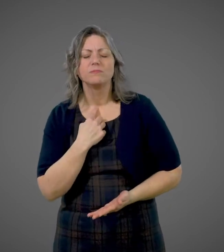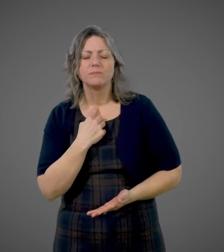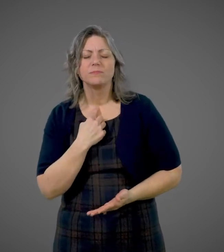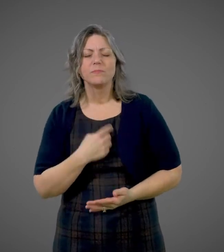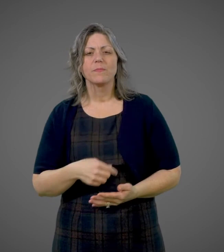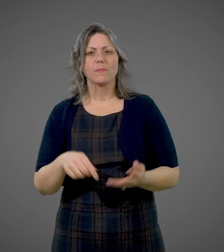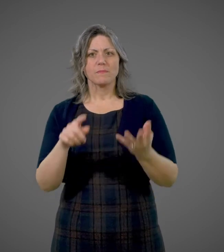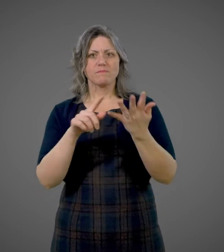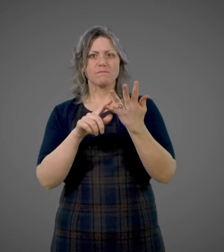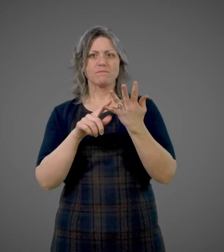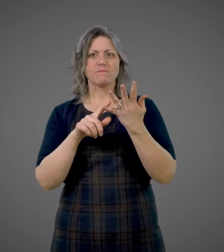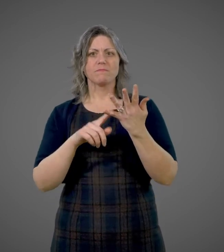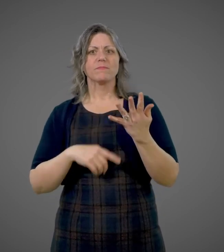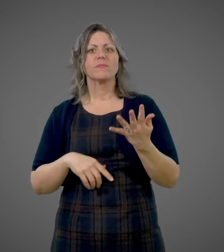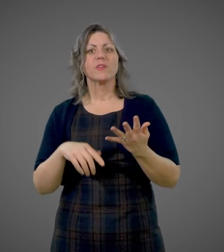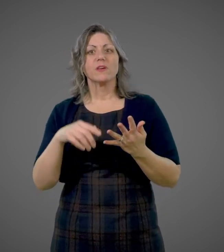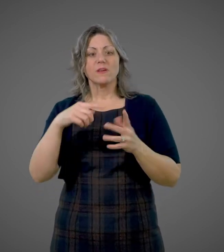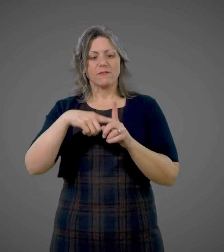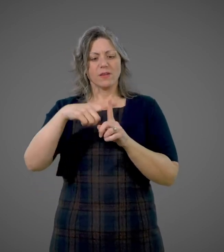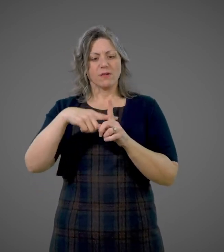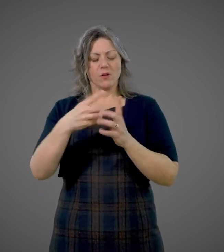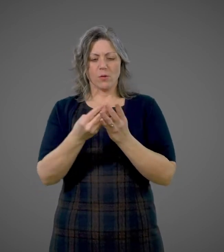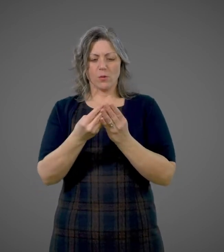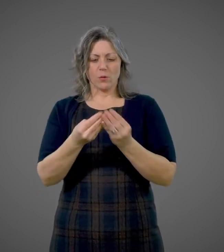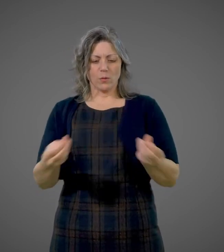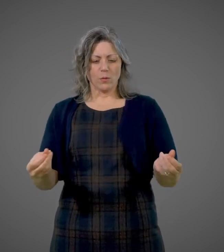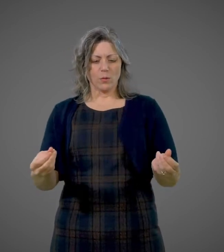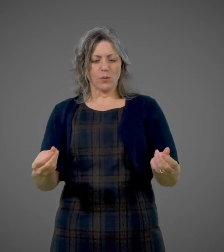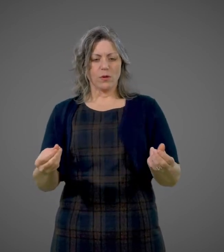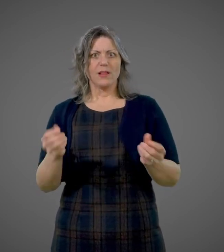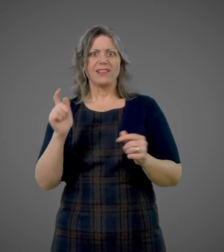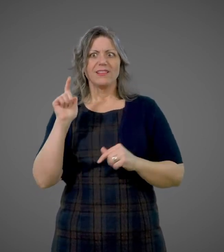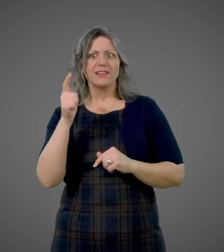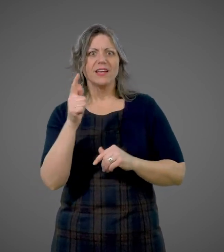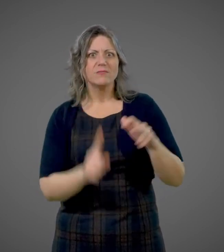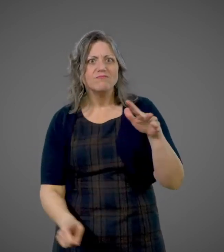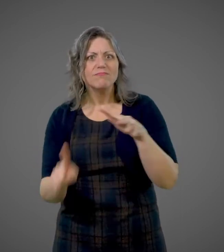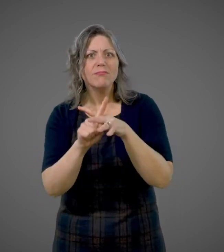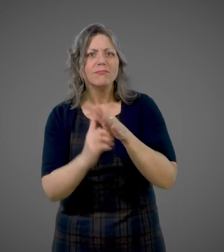If your fever goes away, and then suddenly appears again.